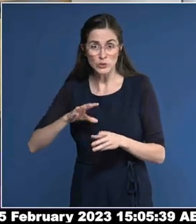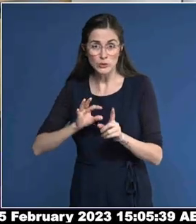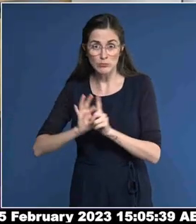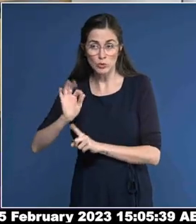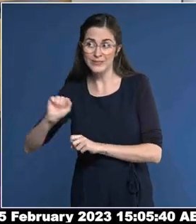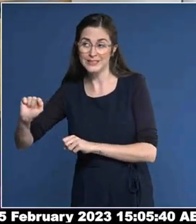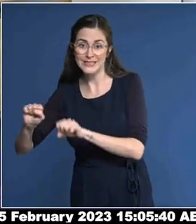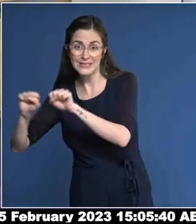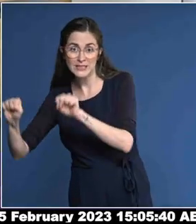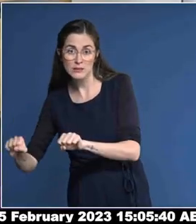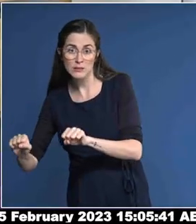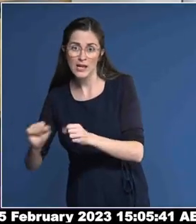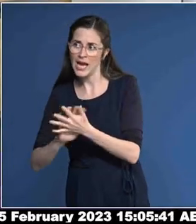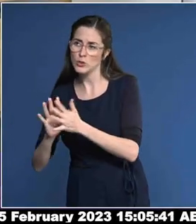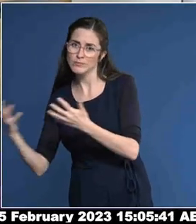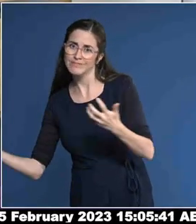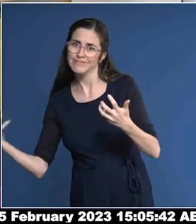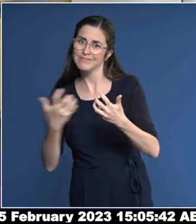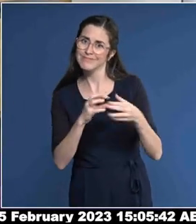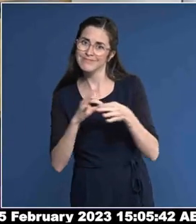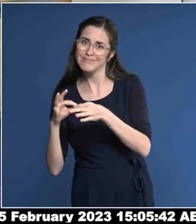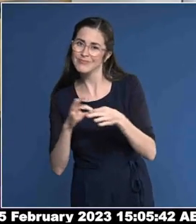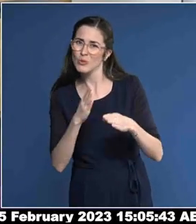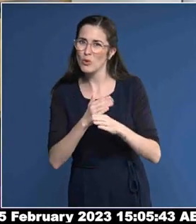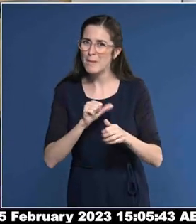how to make the system work better"? So you are all nodding.